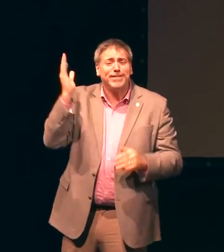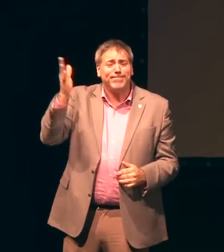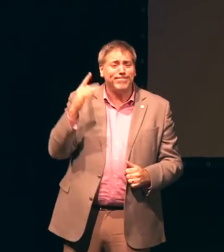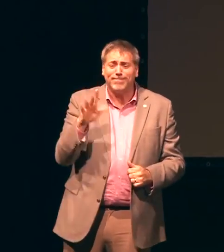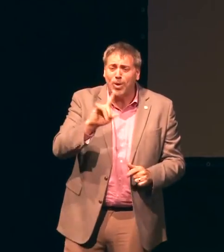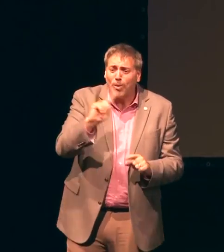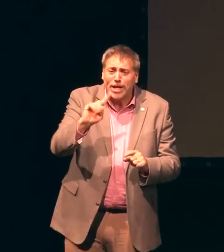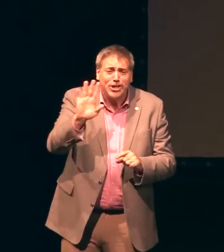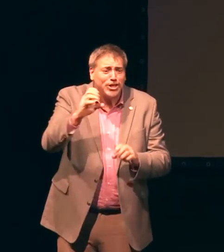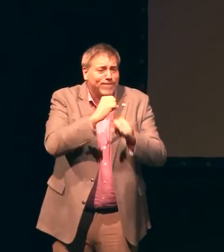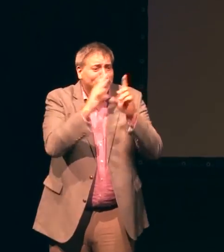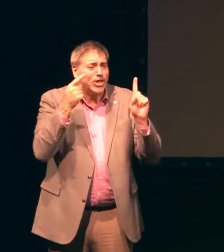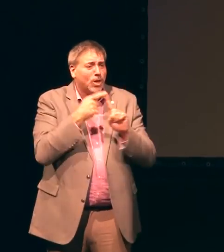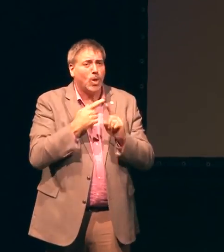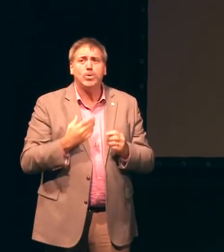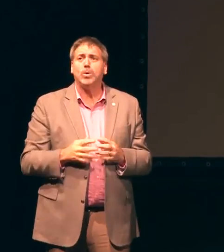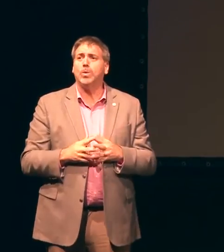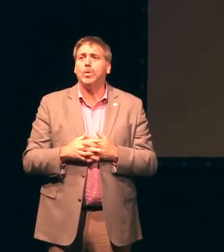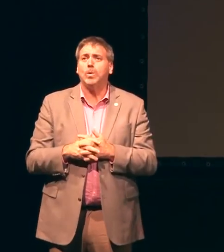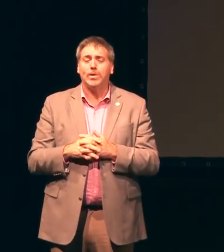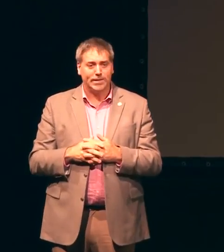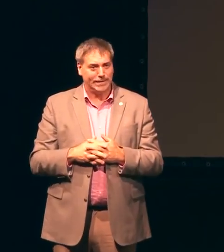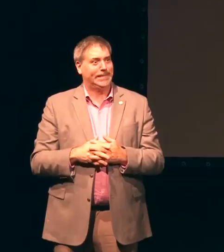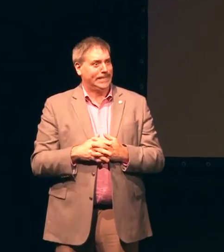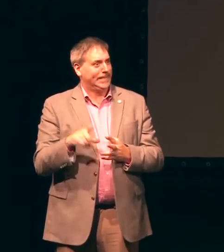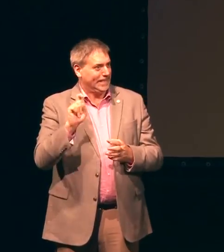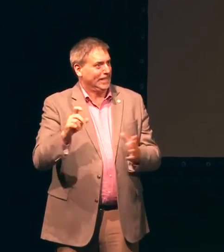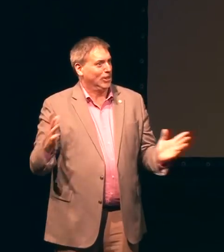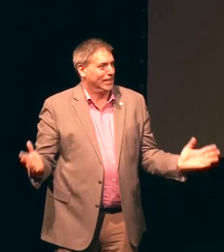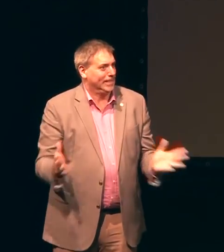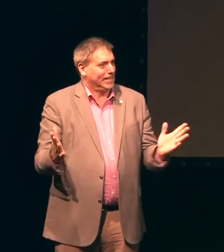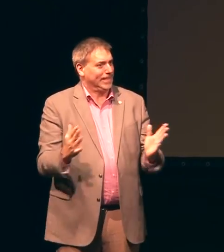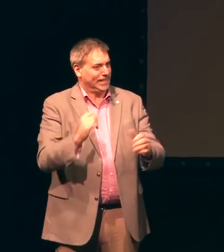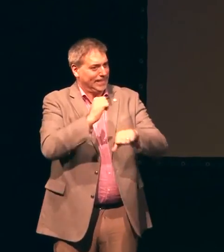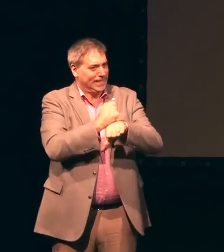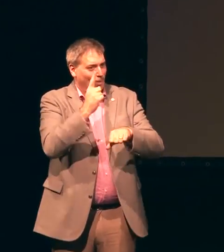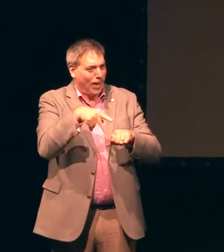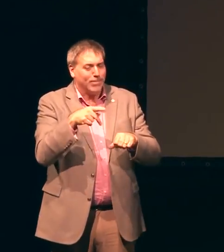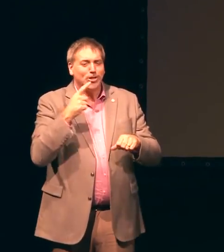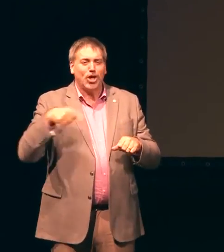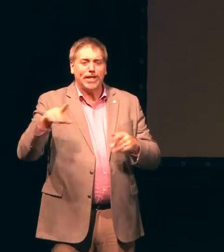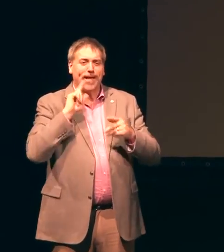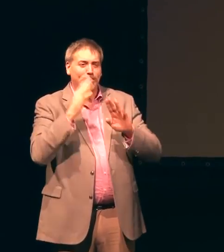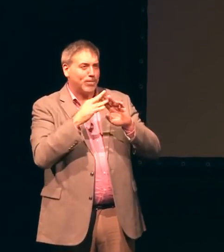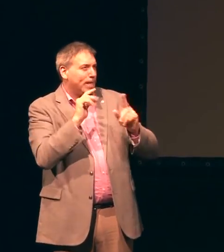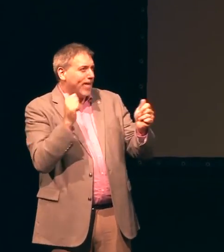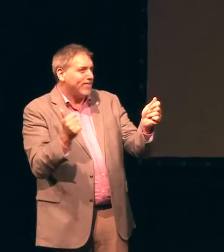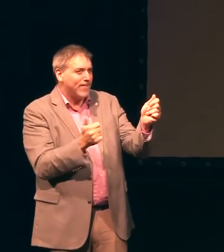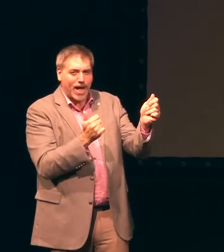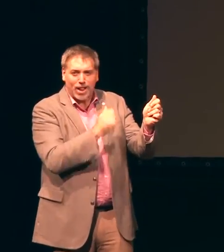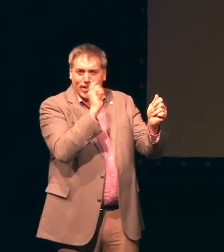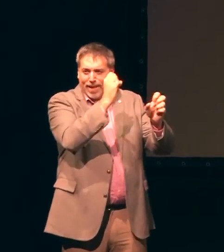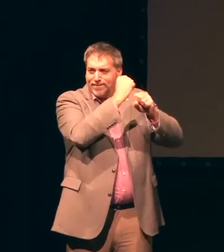go to Deaf communities, I make presentations, I said what's your vision, what's your goal, I need to motivate people to set that up so the Deaf